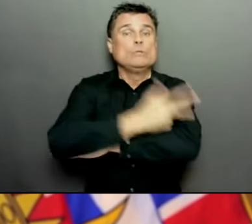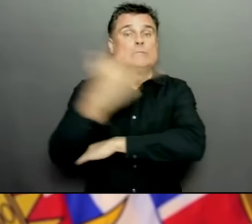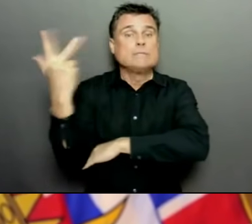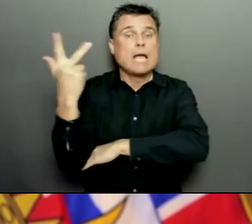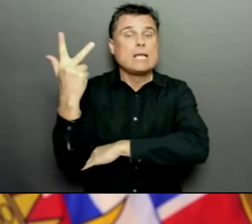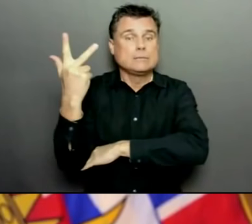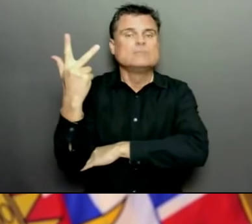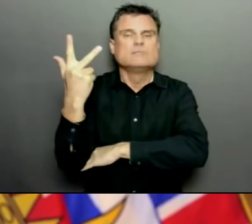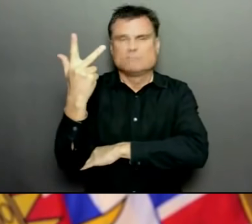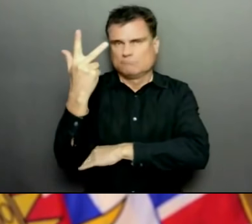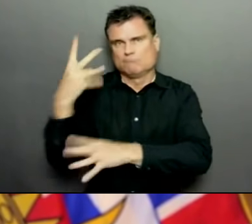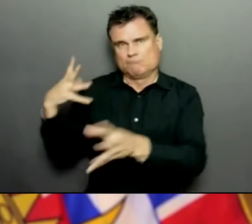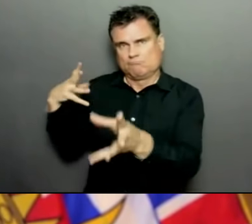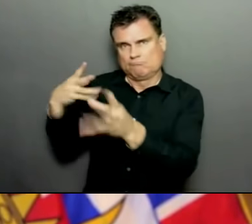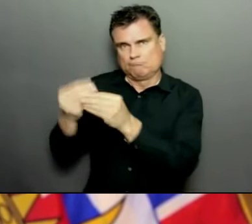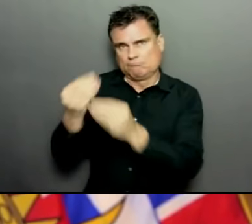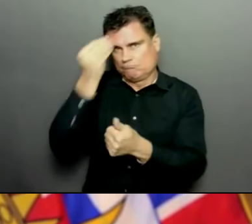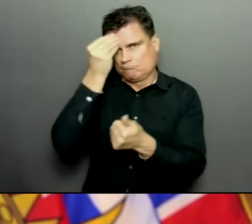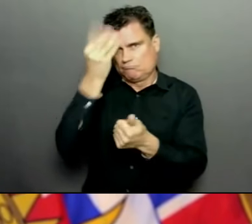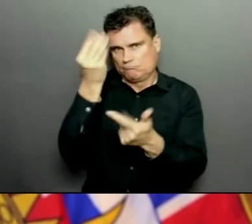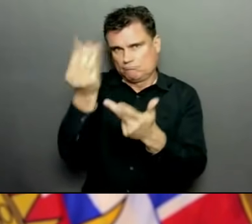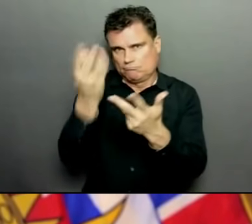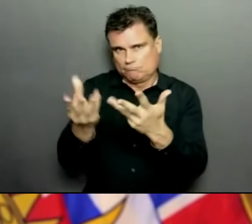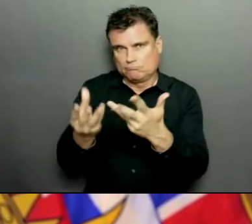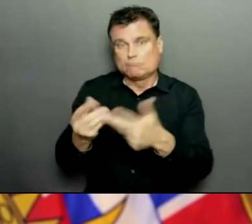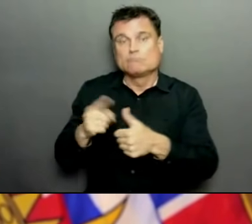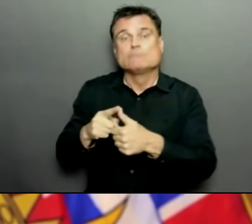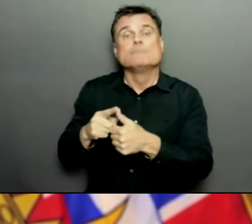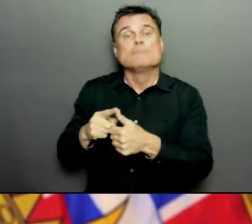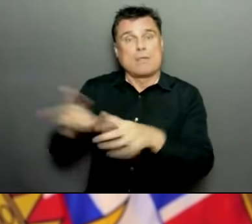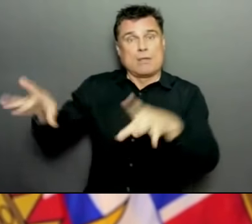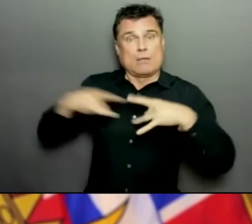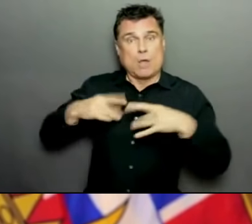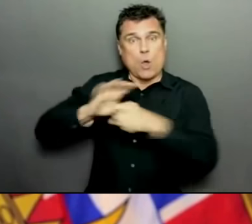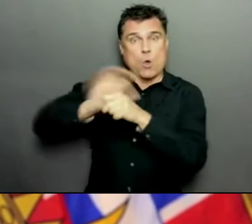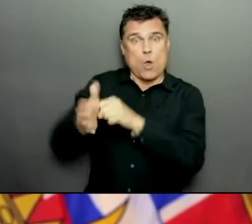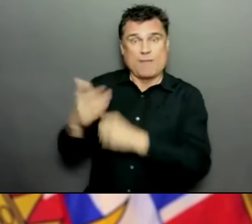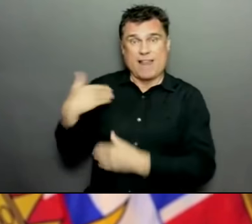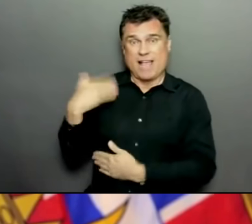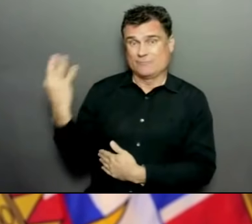From Friday to Saturday we had a 652 new cases diagnosed with COVID-19